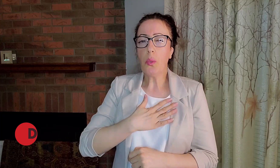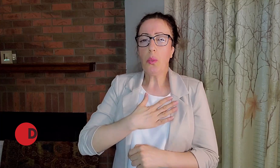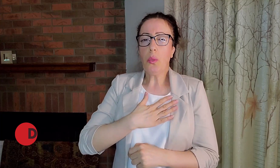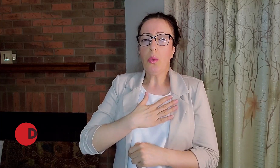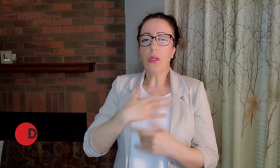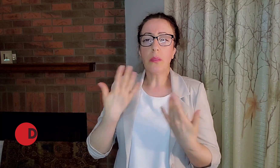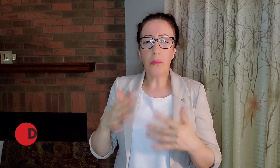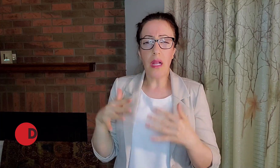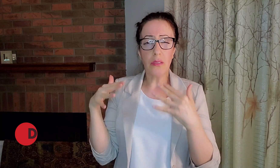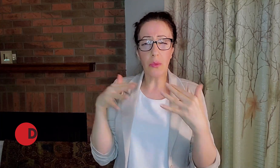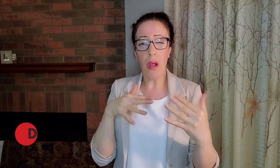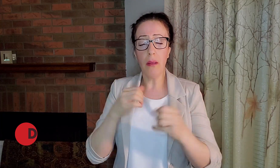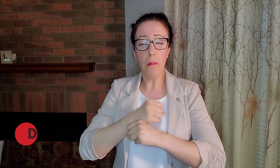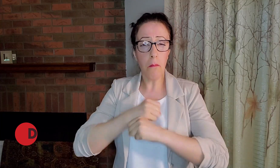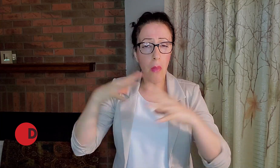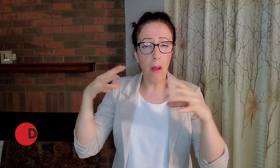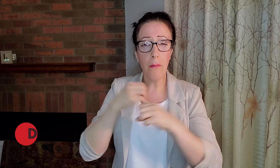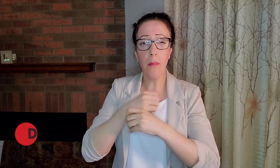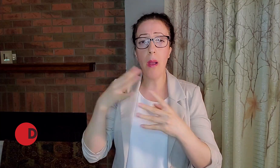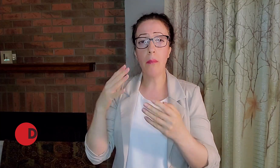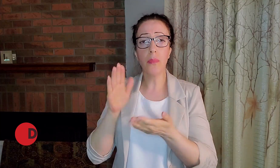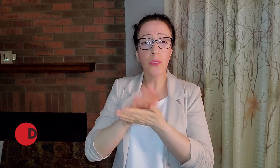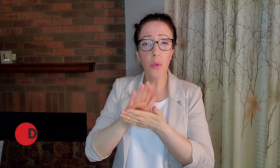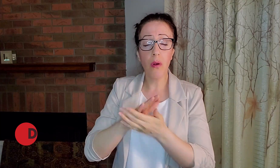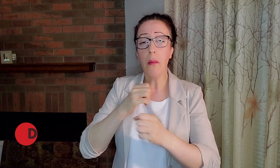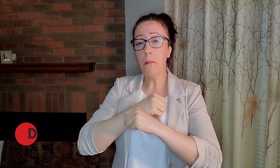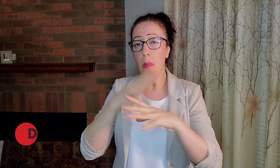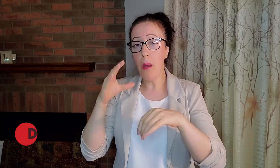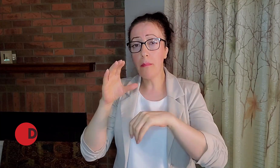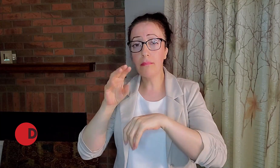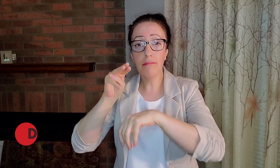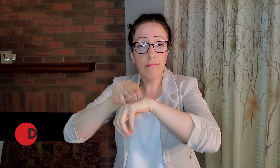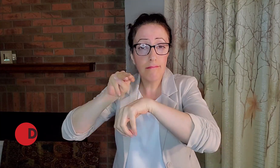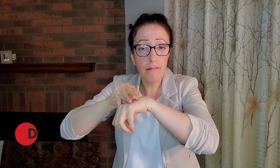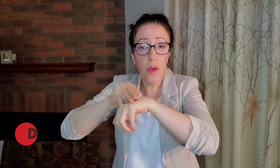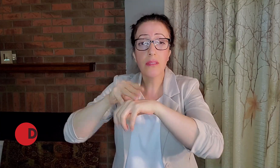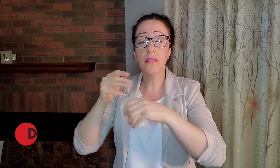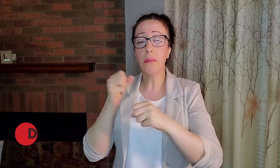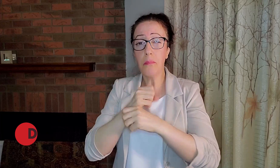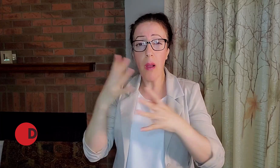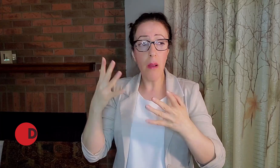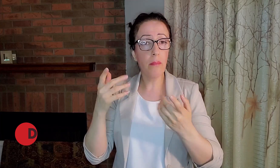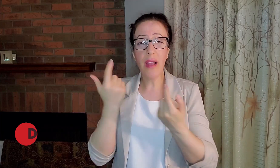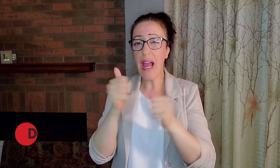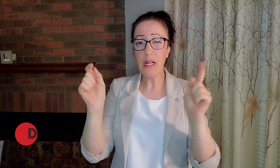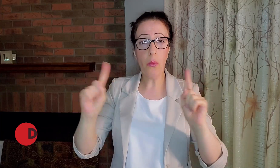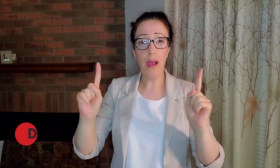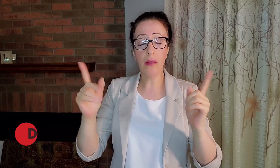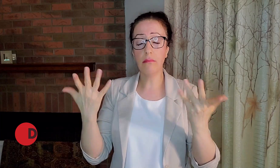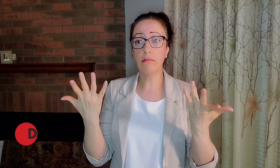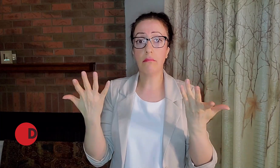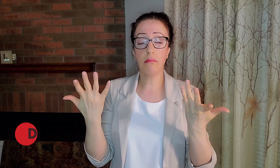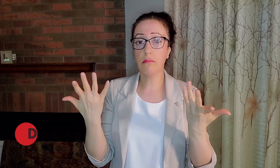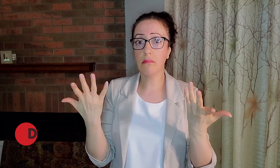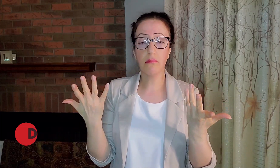recap and this information affected me seeing the fighting, the bombings of